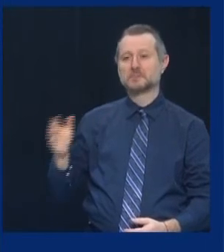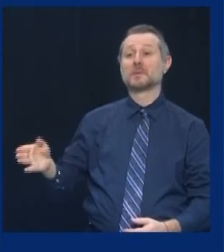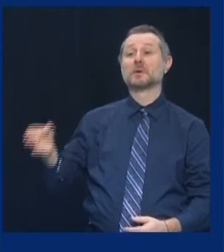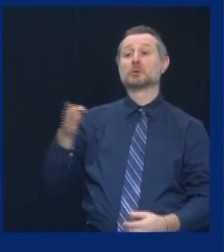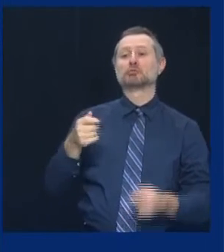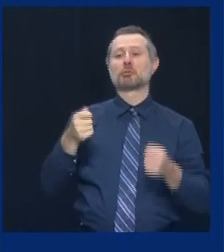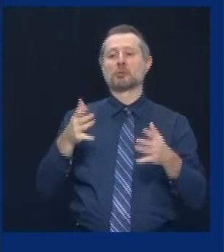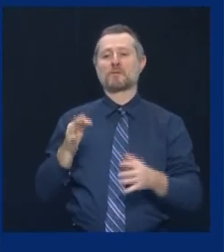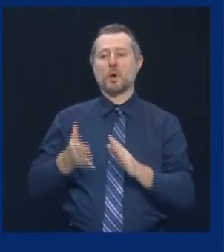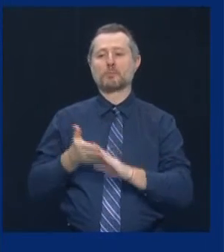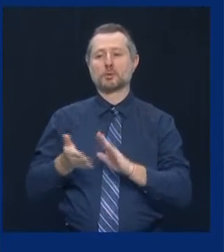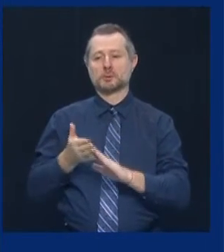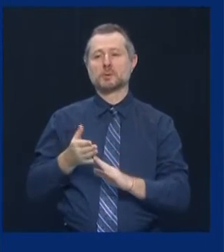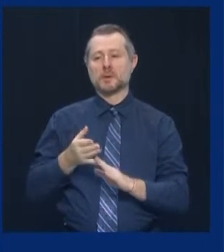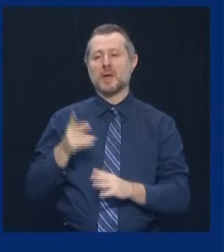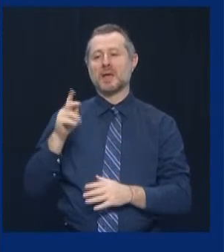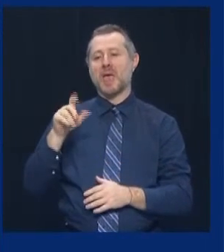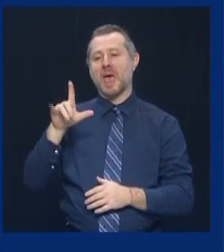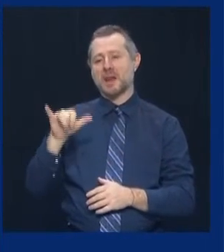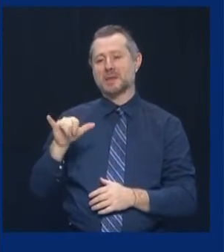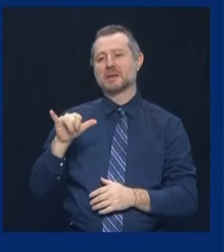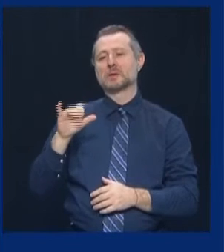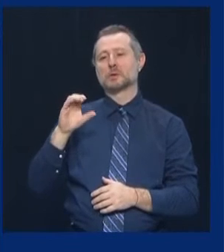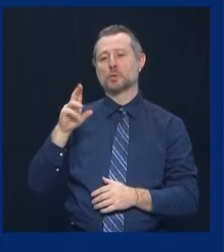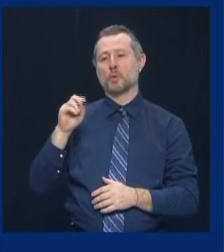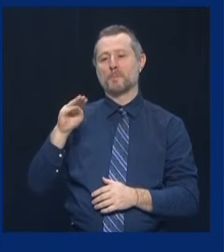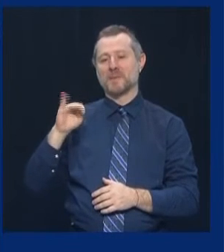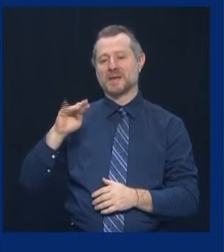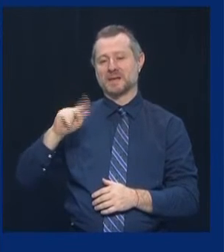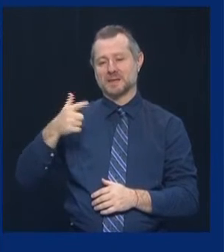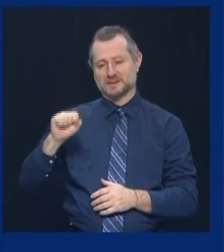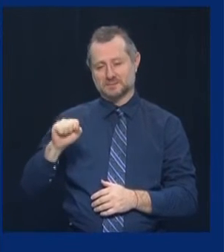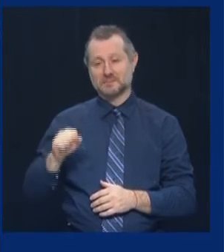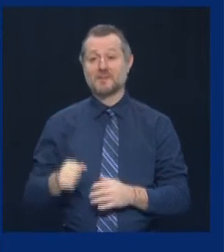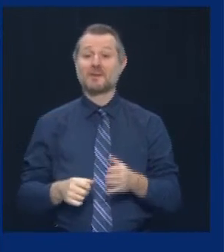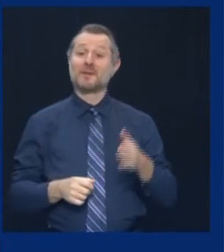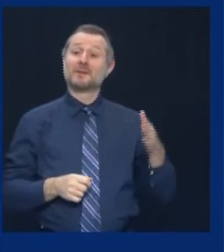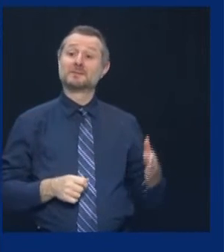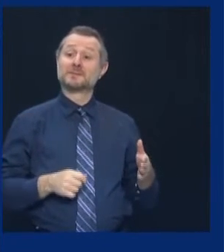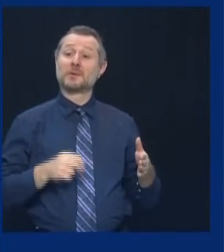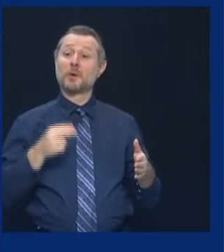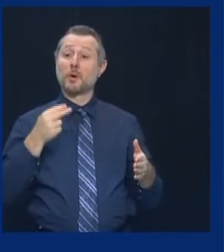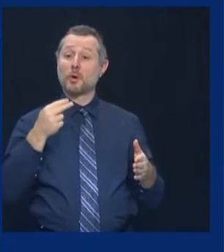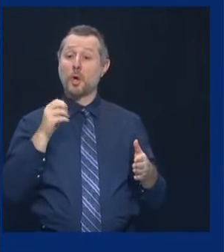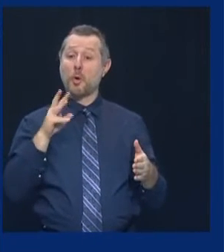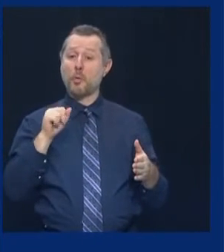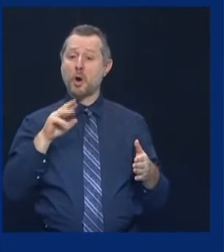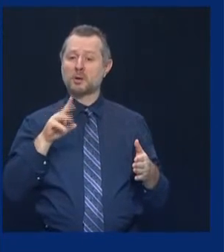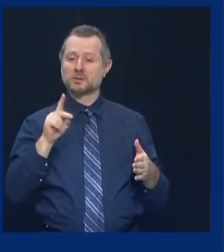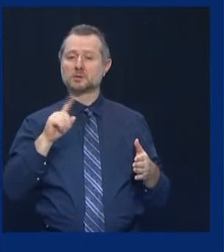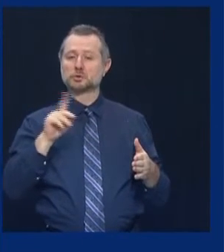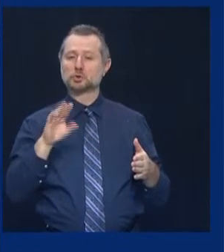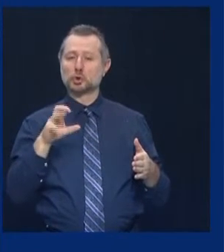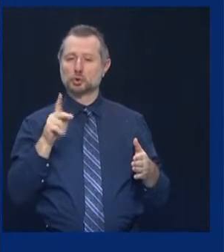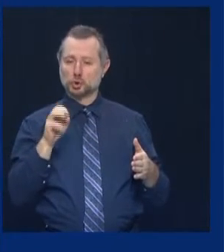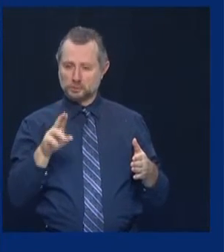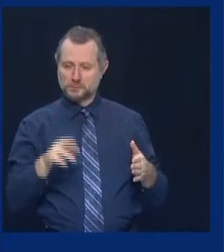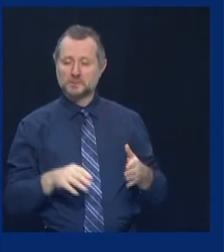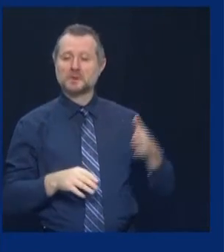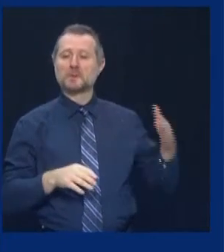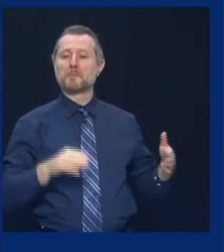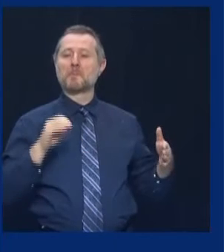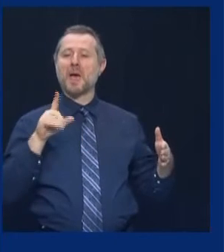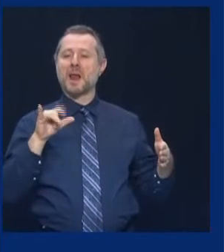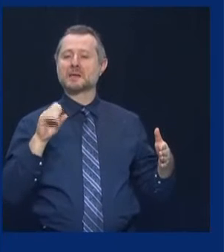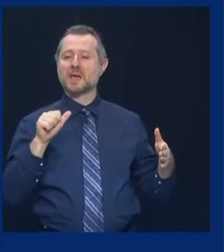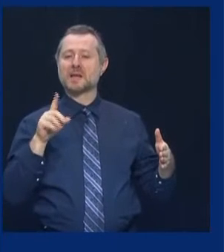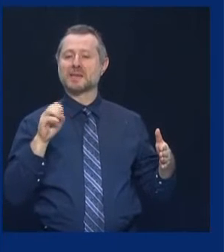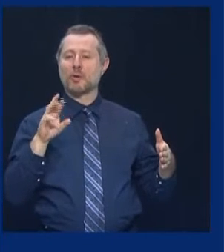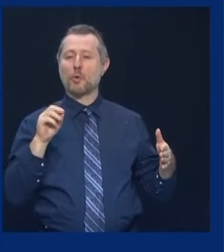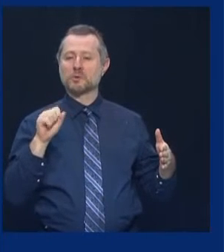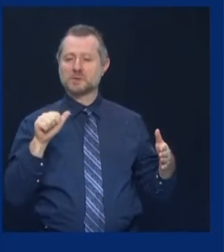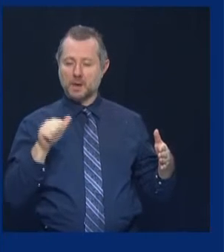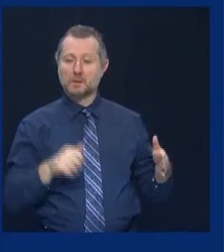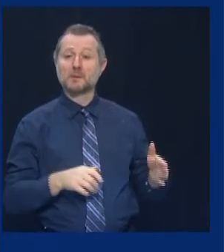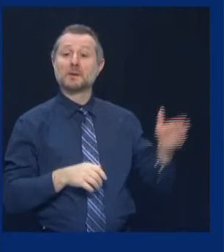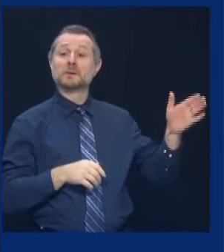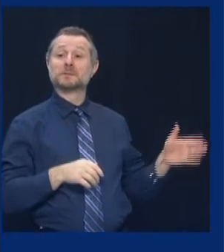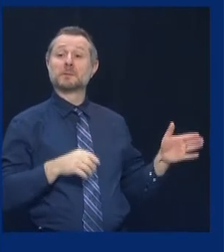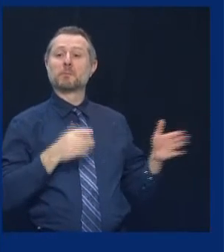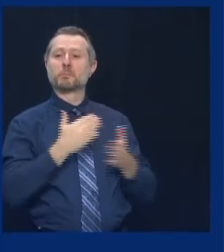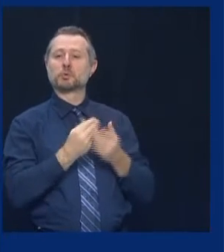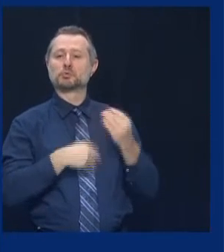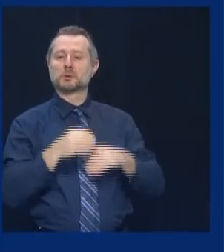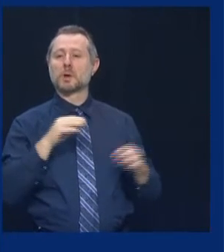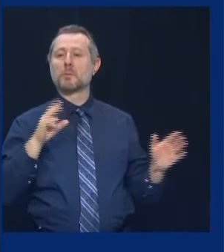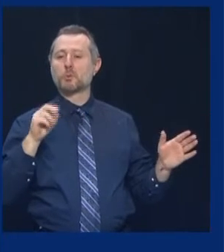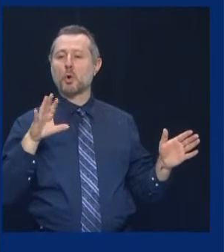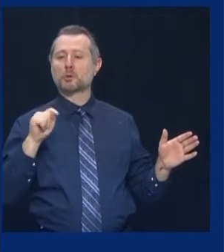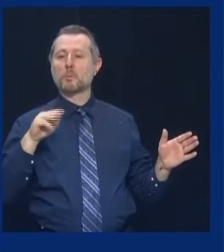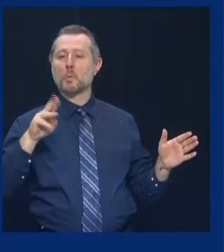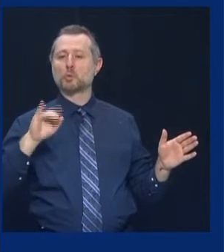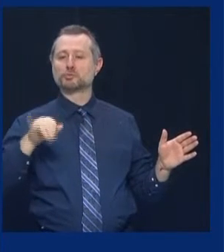RIGHT, GARY RHODES, KELLY